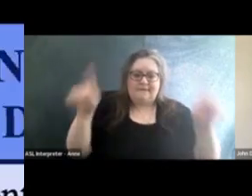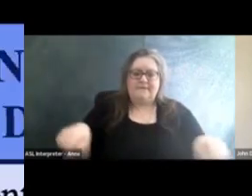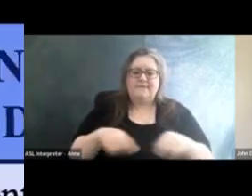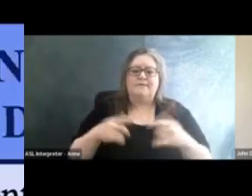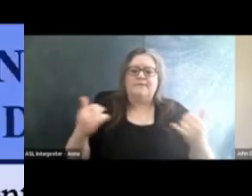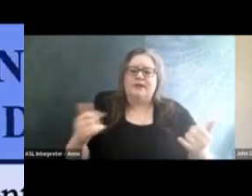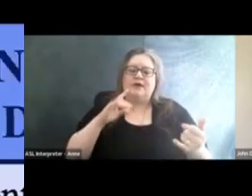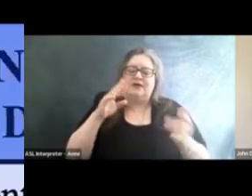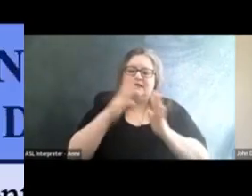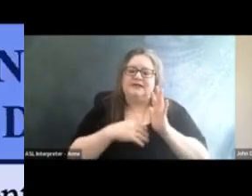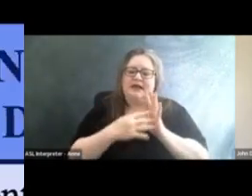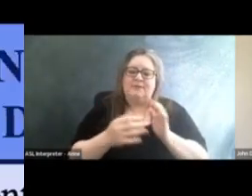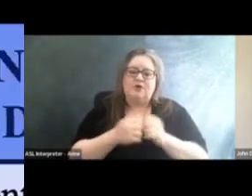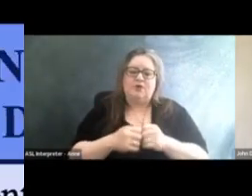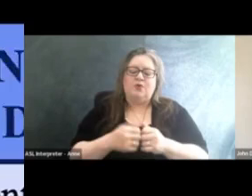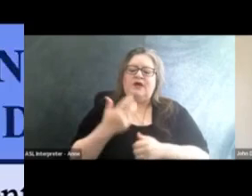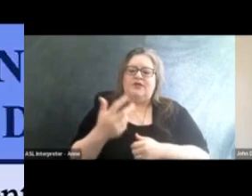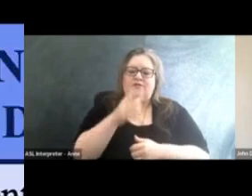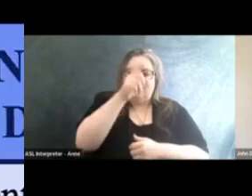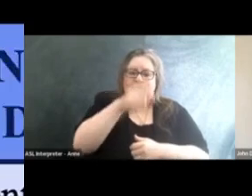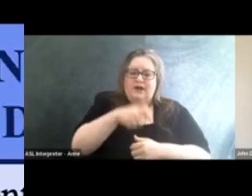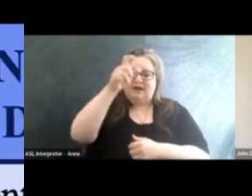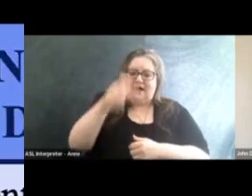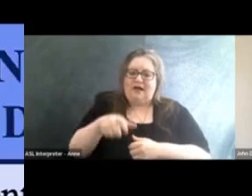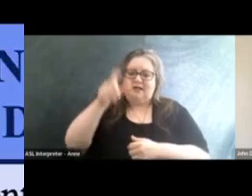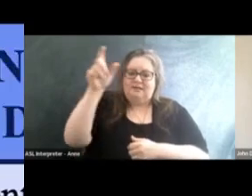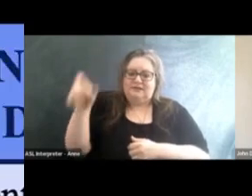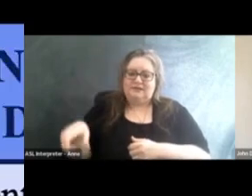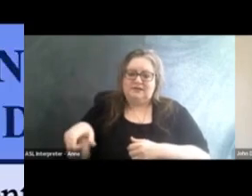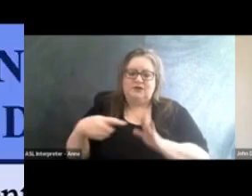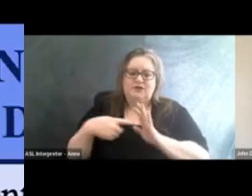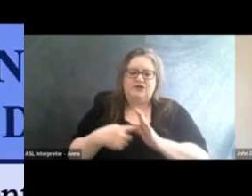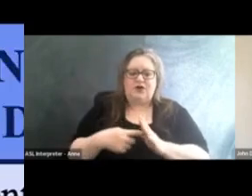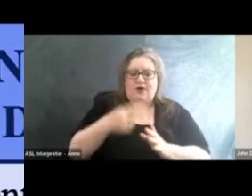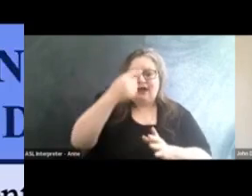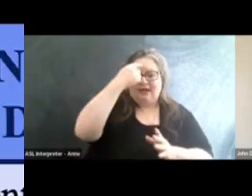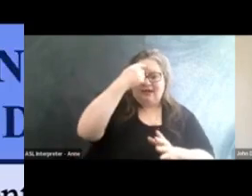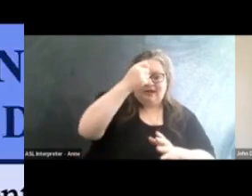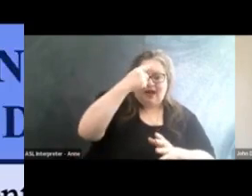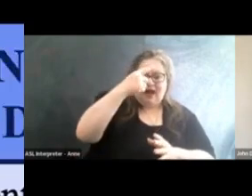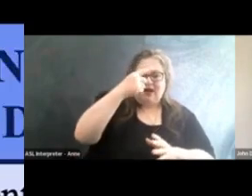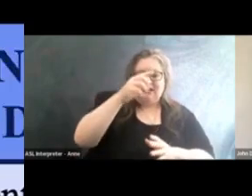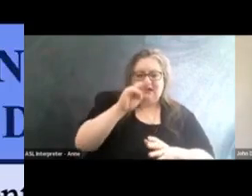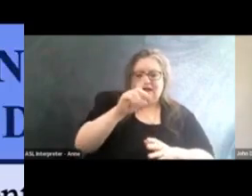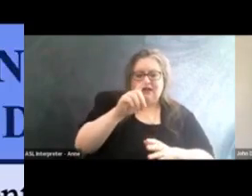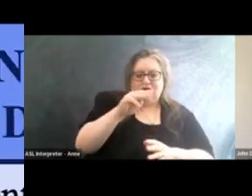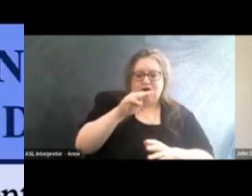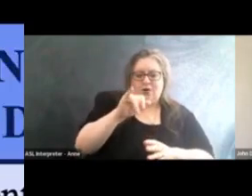table with three columns showing the cognitive domains on the far left, and then the effects, the